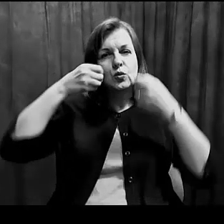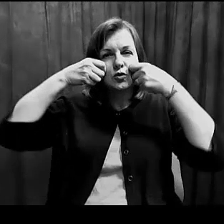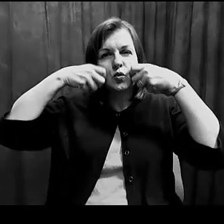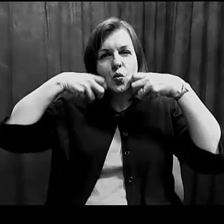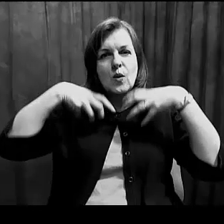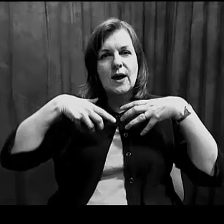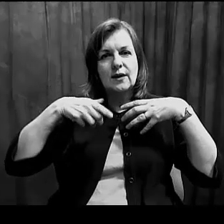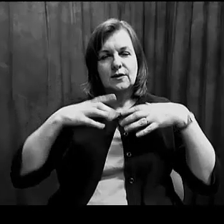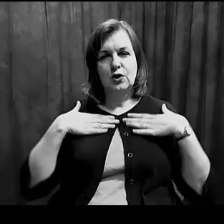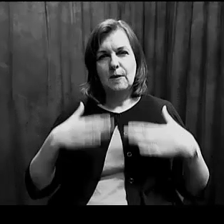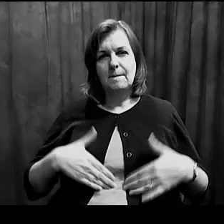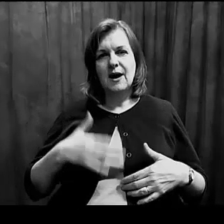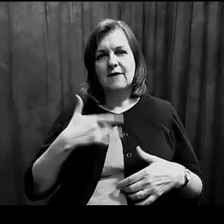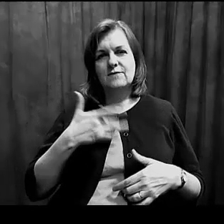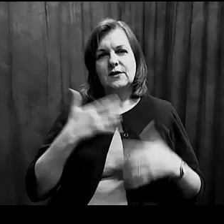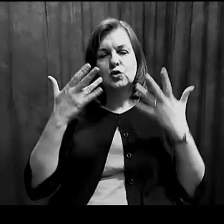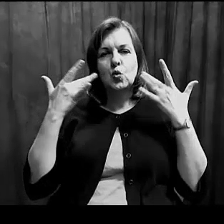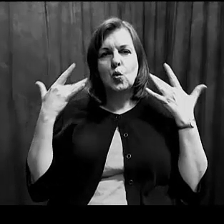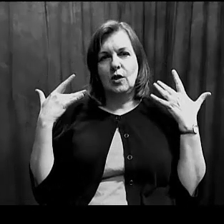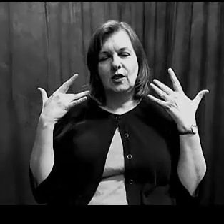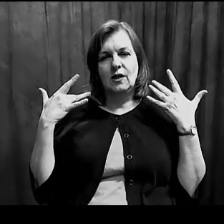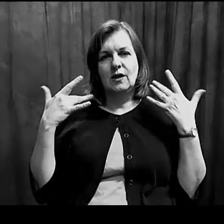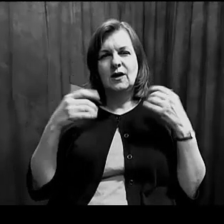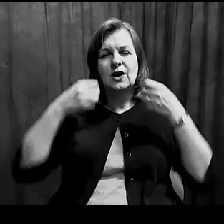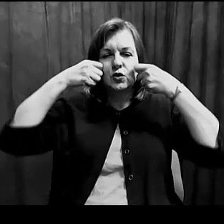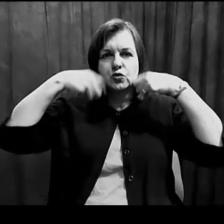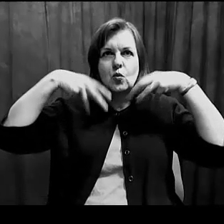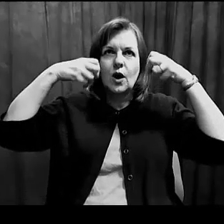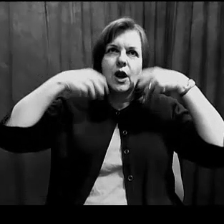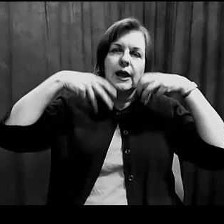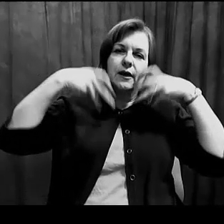and that's actually why when you sweat you cool down